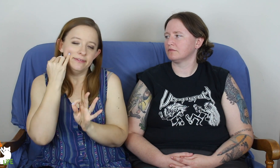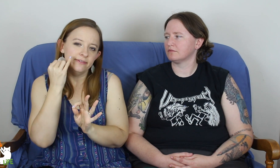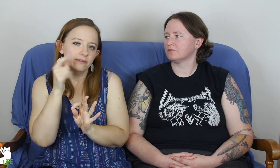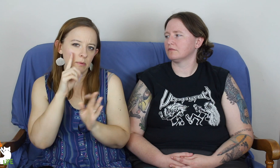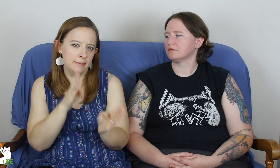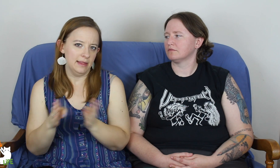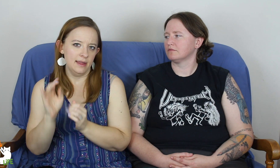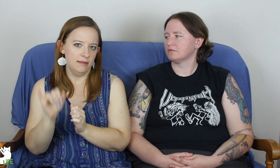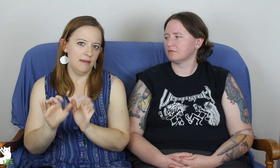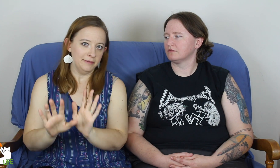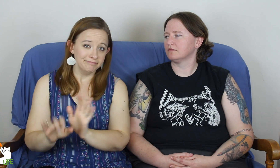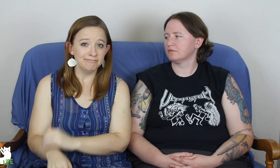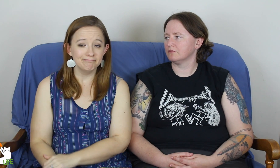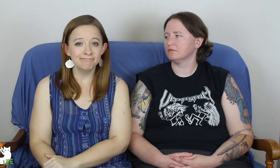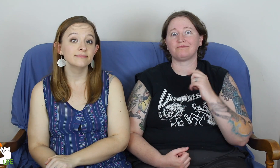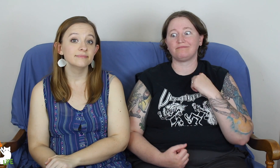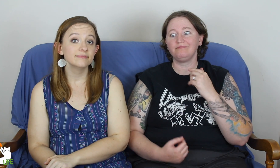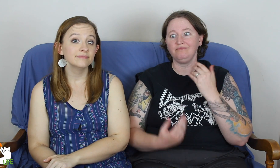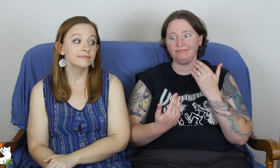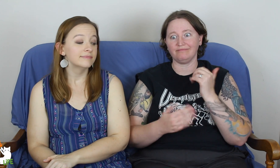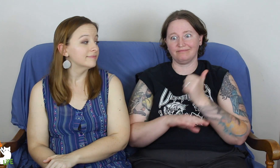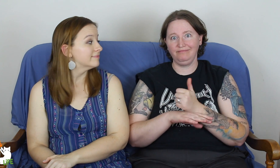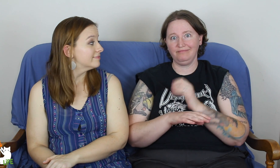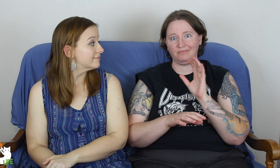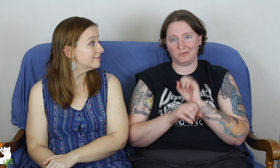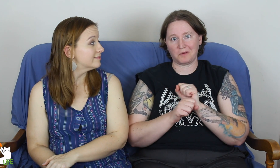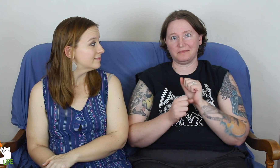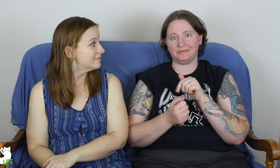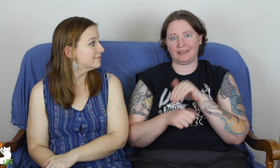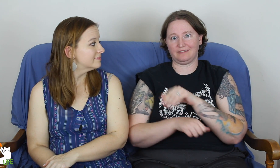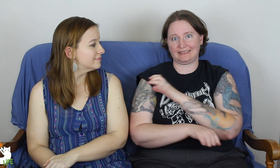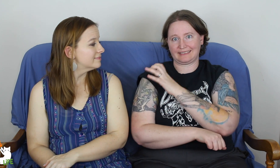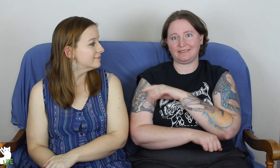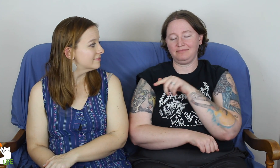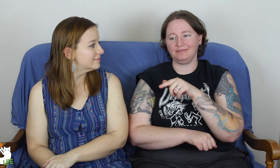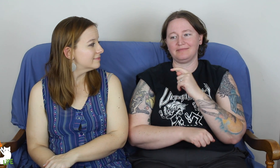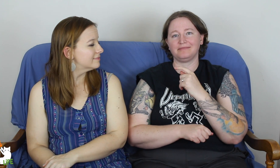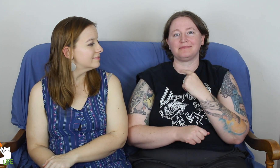Which are really important if you're planning your pregnancy. [JE] So we had set up the appointment at the fertility clicnic